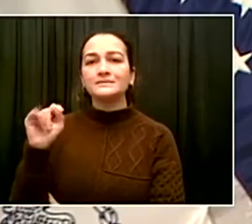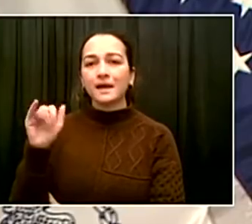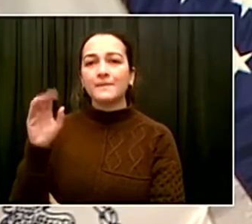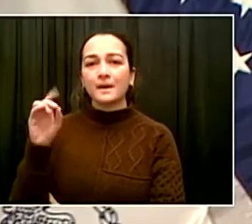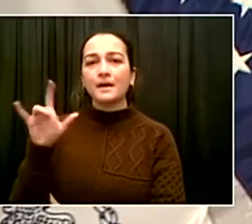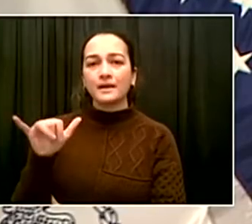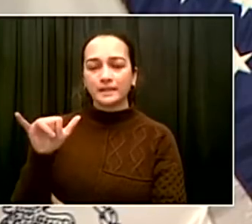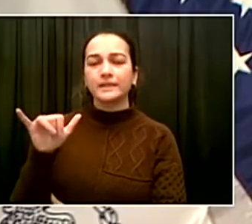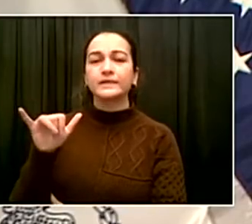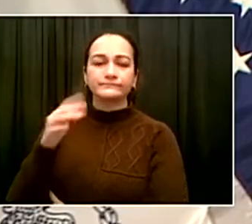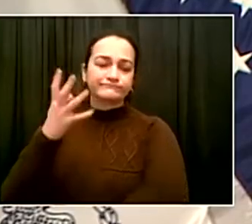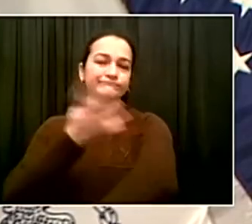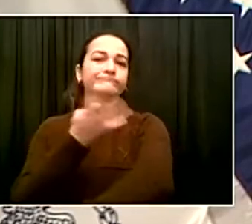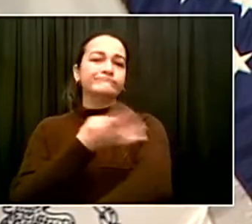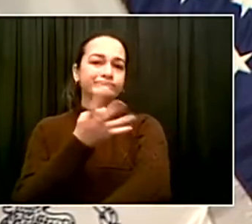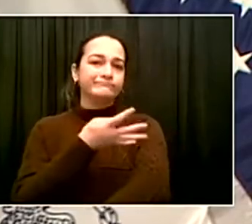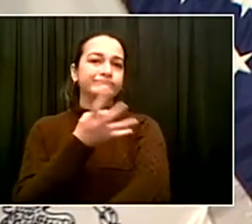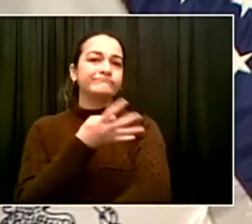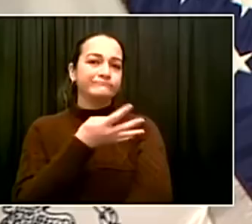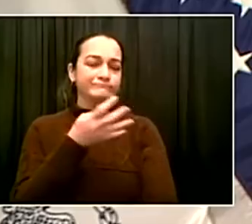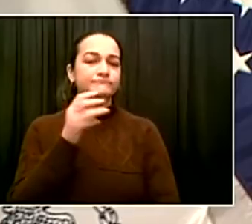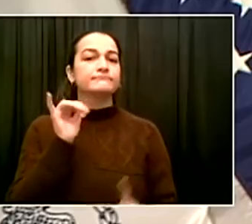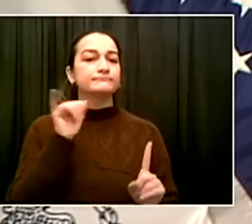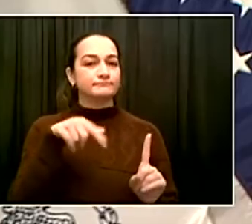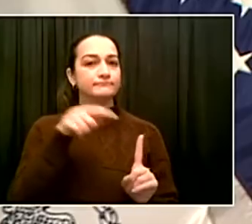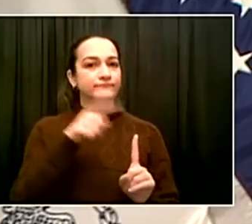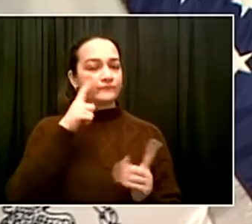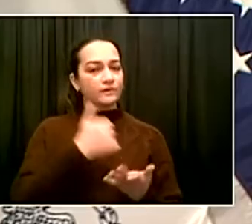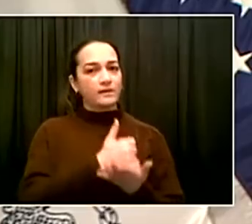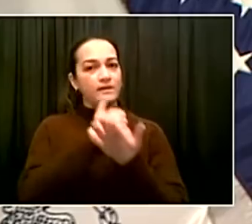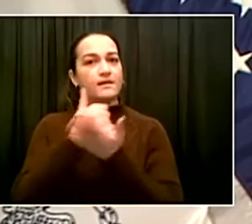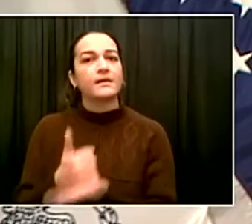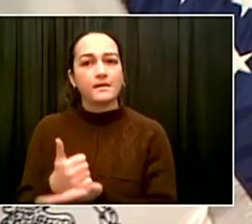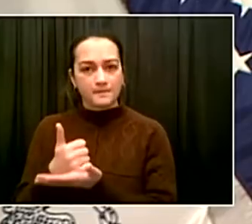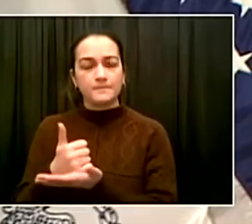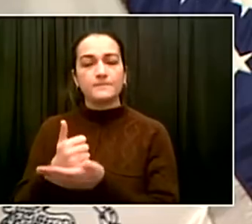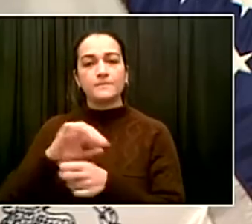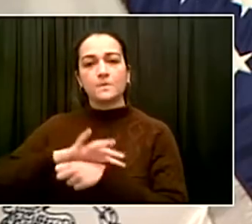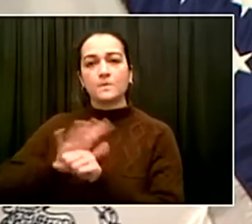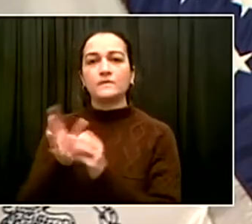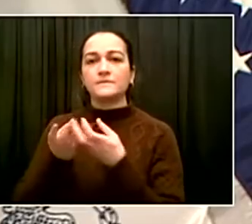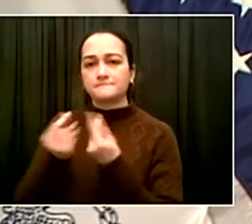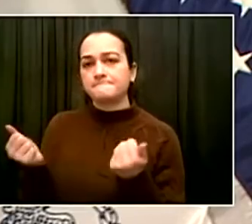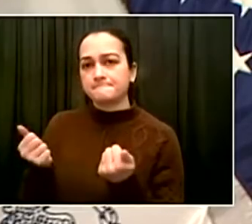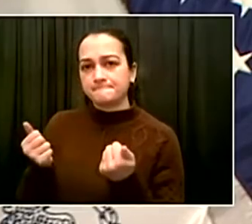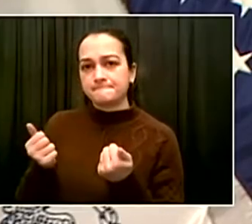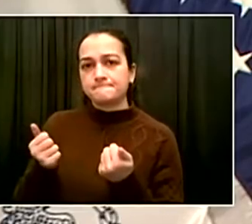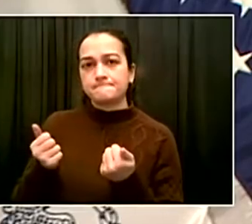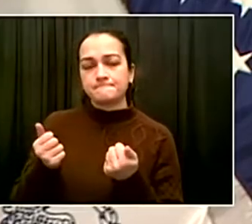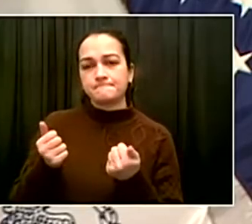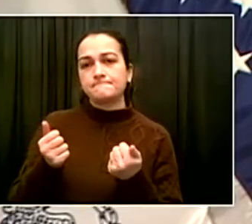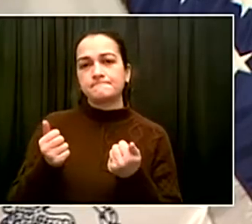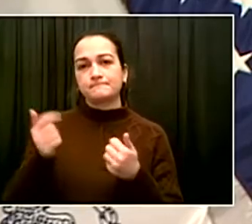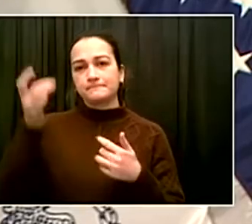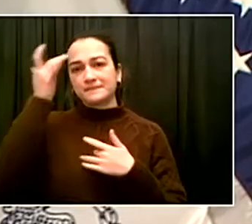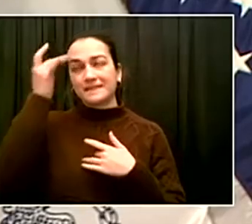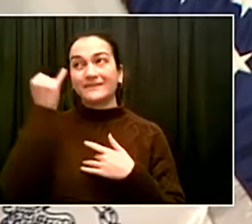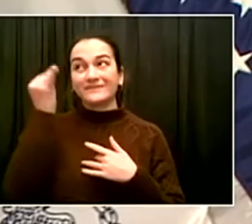WE NEED HELP NOW BECAUSE IT IS NOT JUST ABOUT VACCINATION. TREATMENT MATTERS. OF COURSE, WE NEED A SURGE OF SUPPORT IN TERMS OF MONOCLONAL ANTIBODY TREATMENT. WE NEED MORE AVAILABLE FOR NEW YORK CITY.